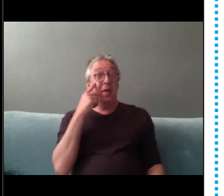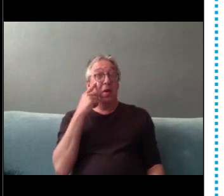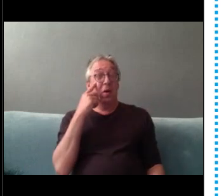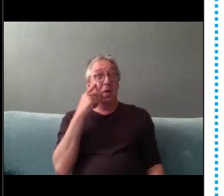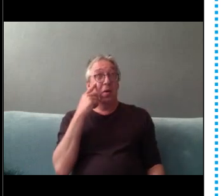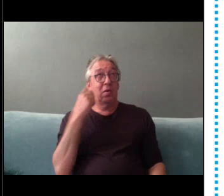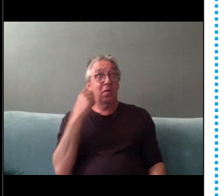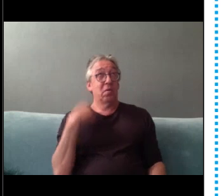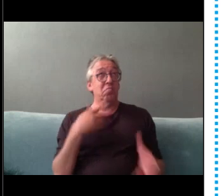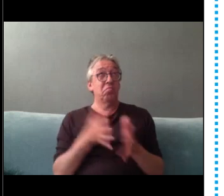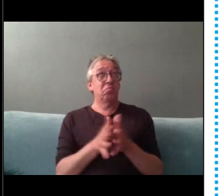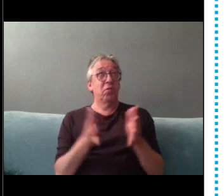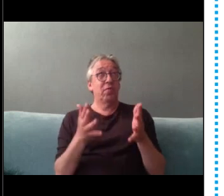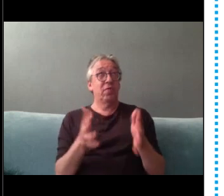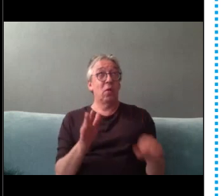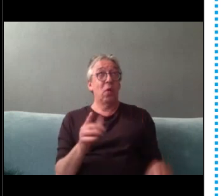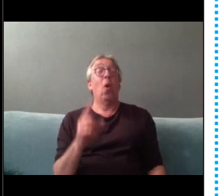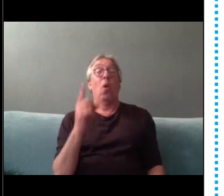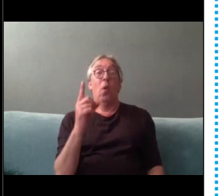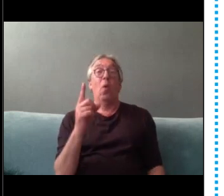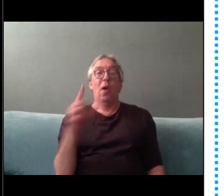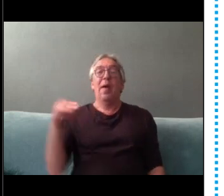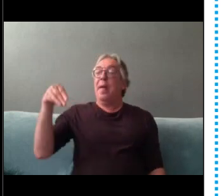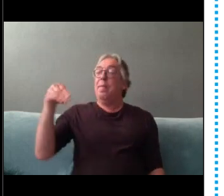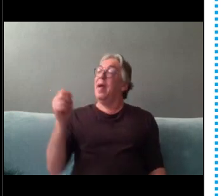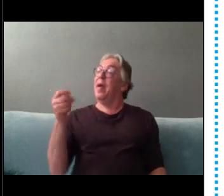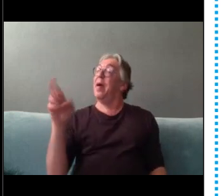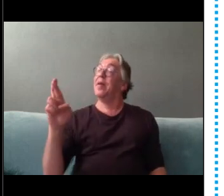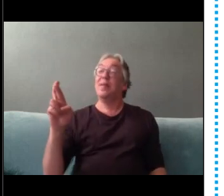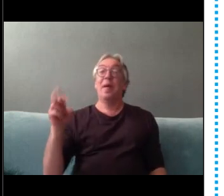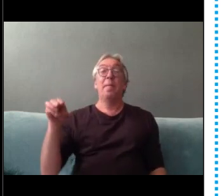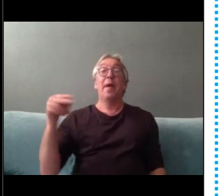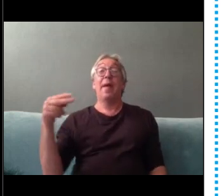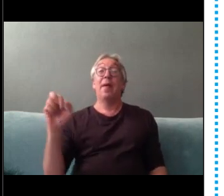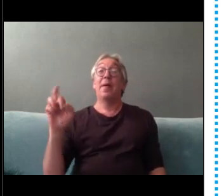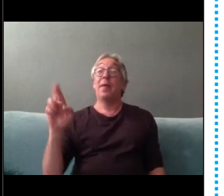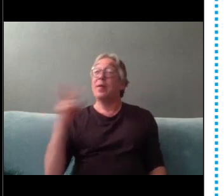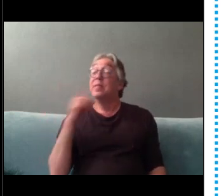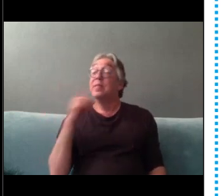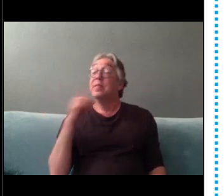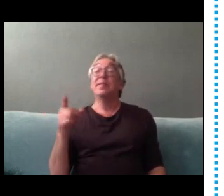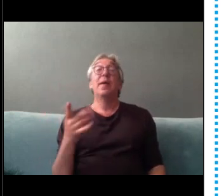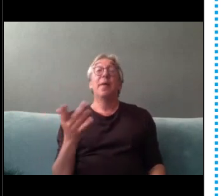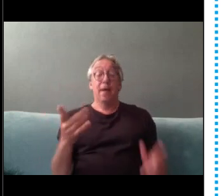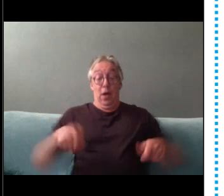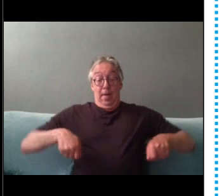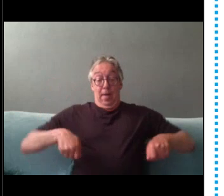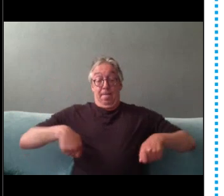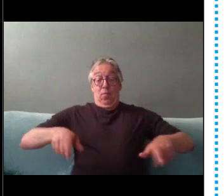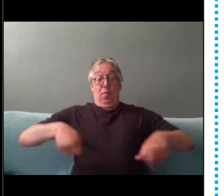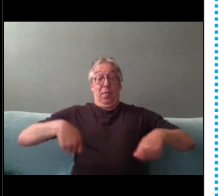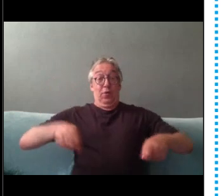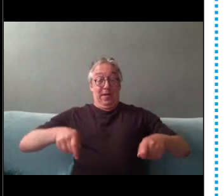the problem with the compensation for mobility equipment it's something we should address and there is also at the moment